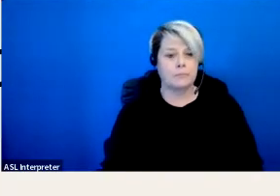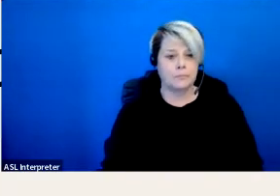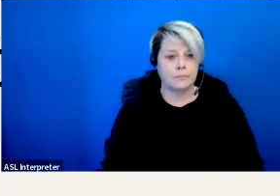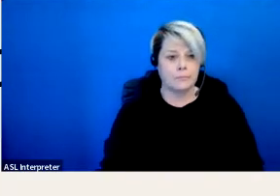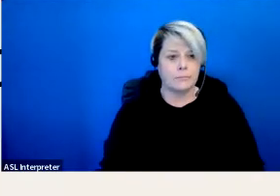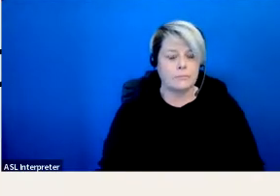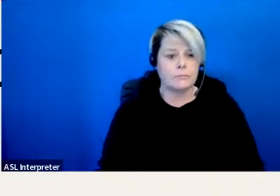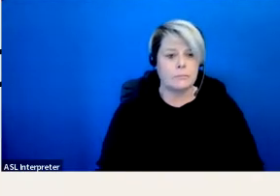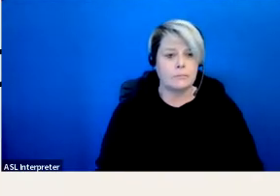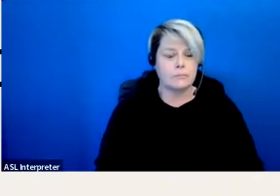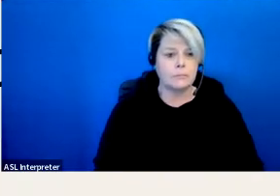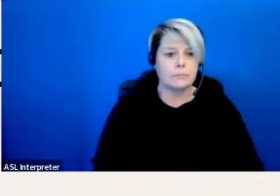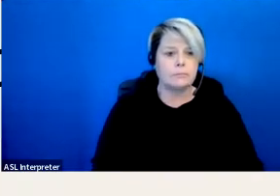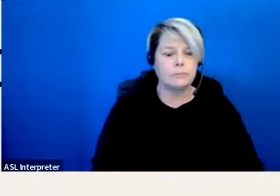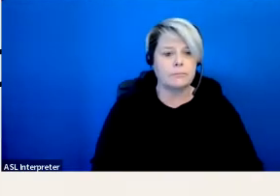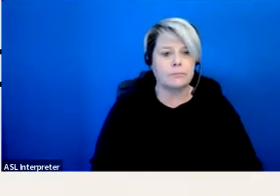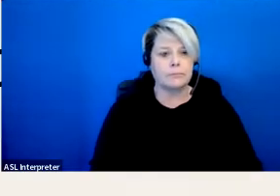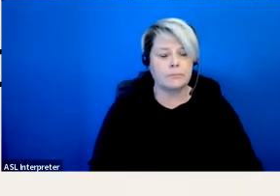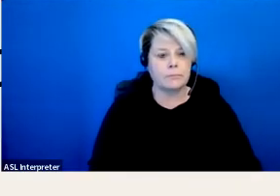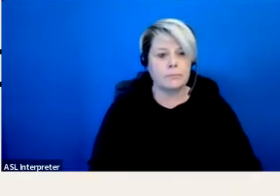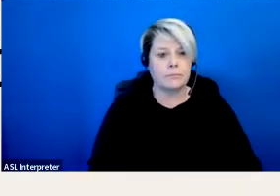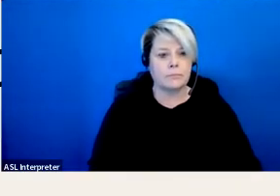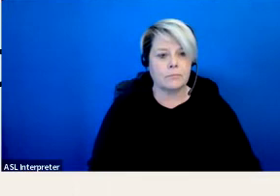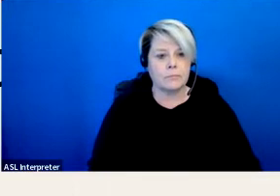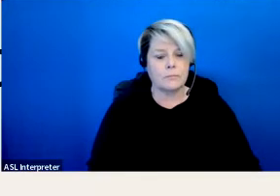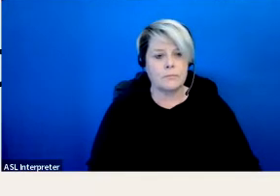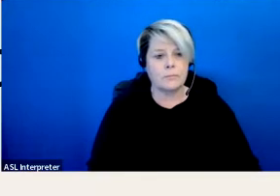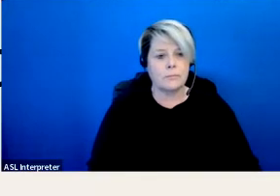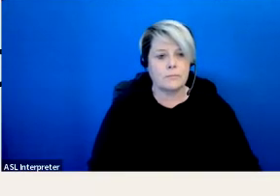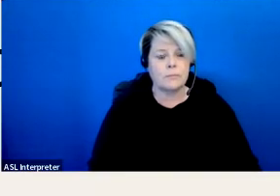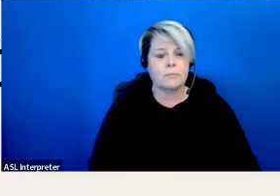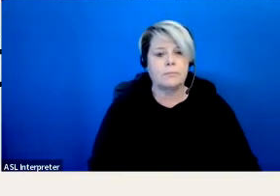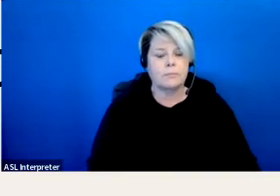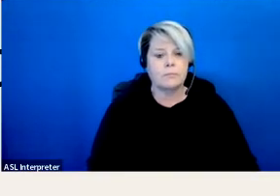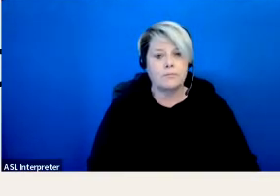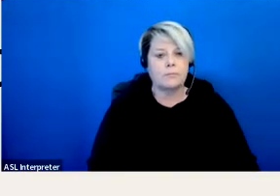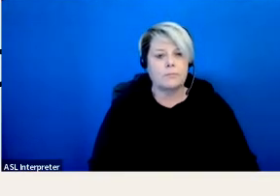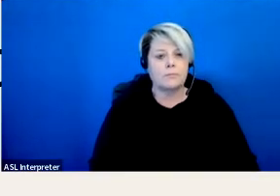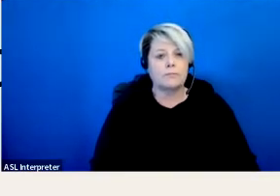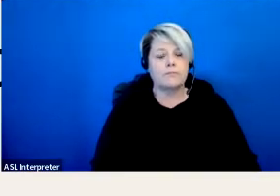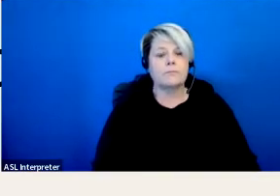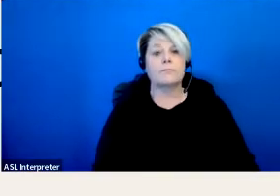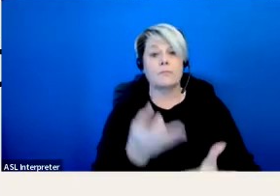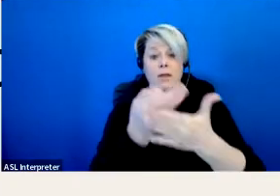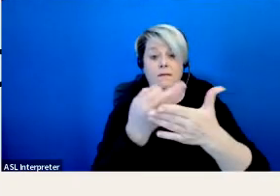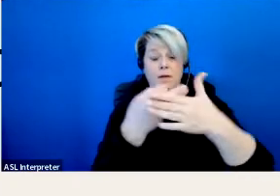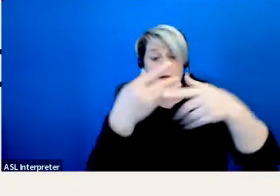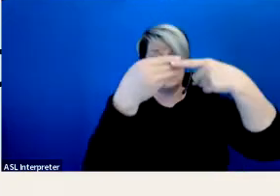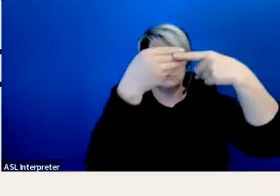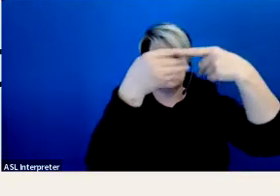funding and click on the search icon. So from that simple search, what you are going